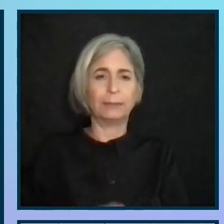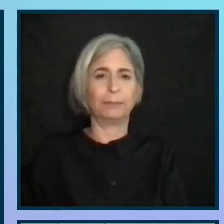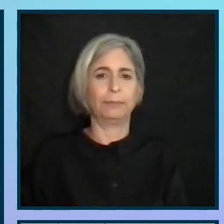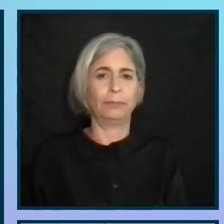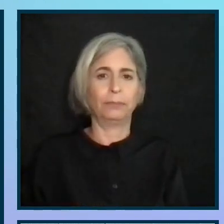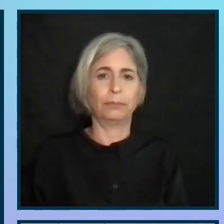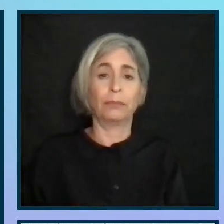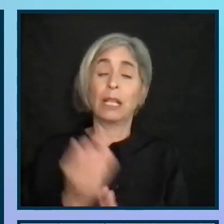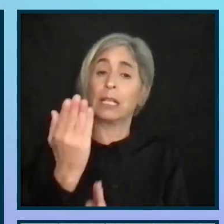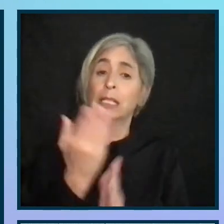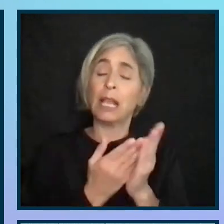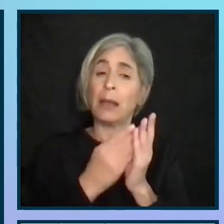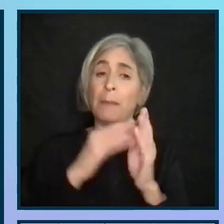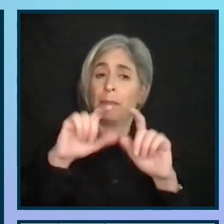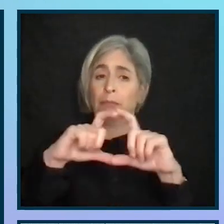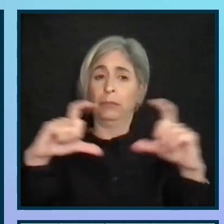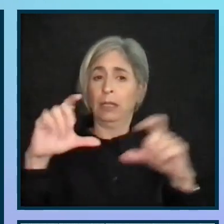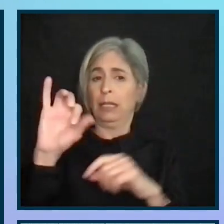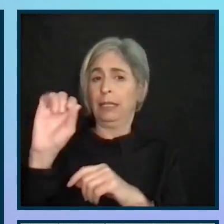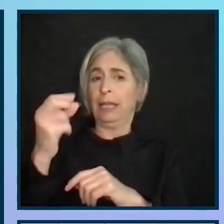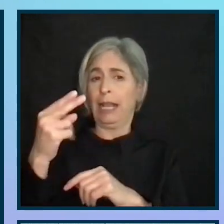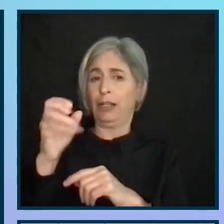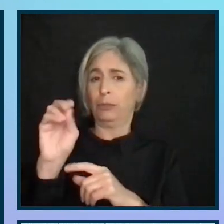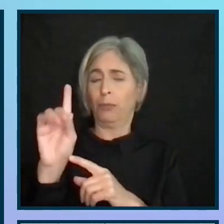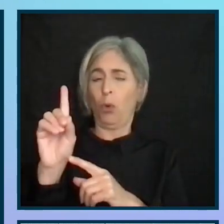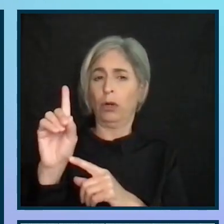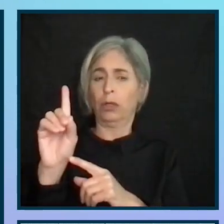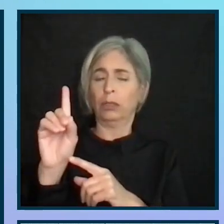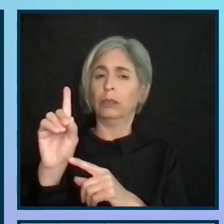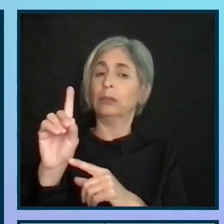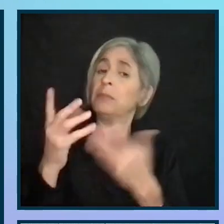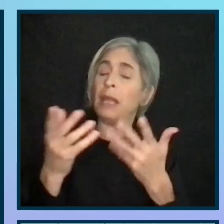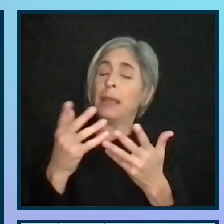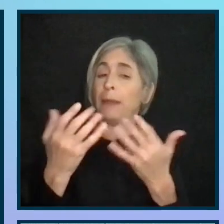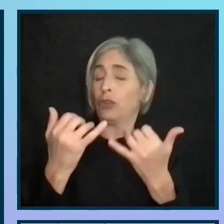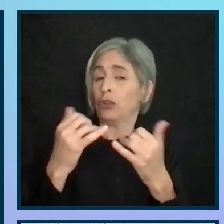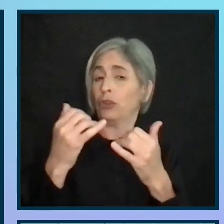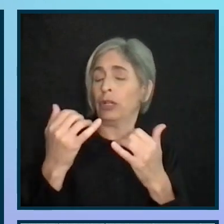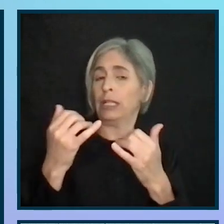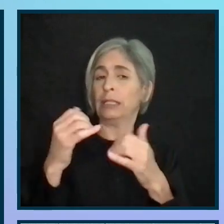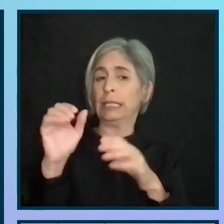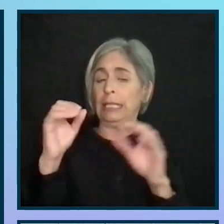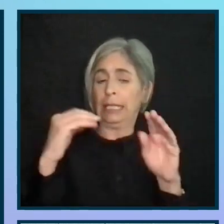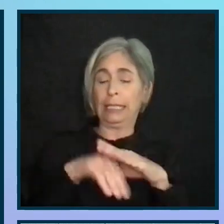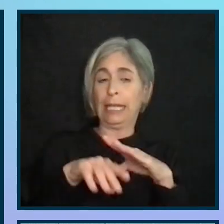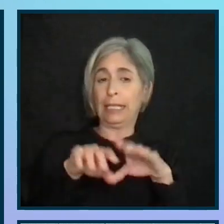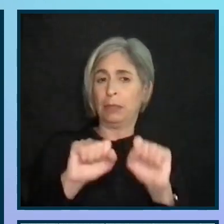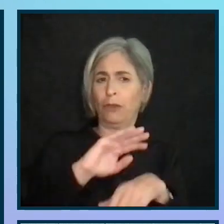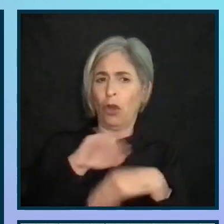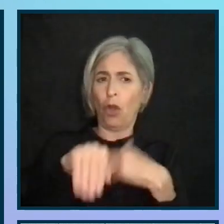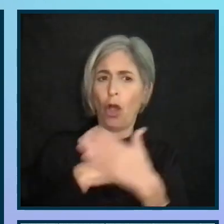Some of the dashboard components could be the current state of accessibility for all of your digital products.